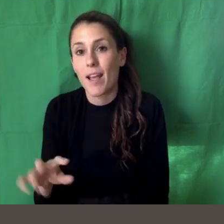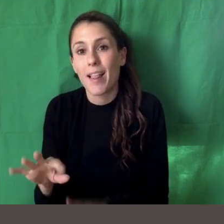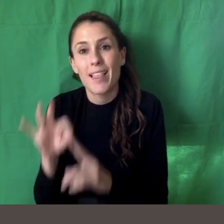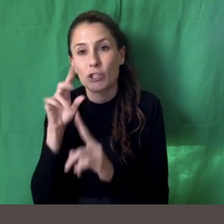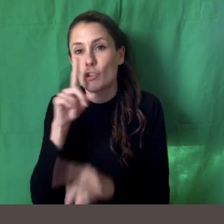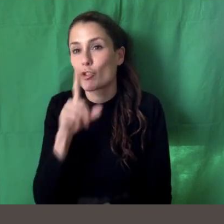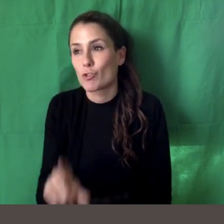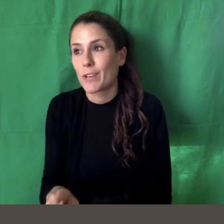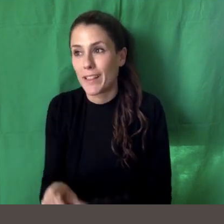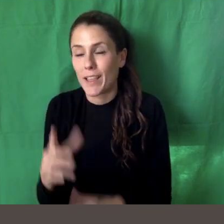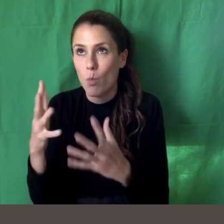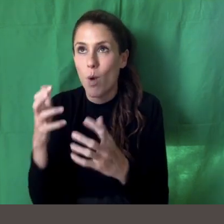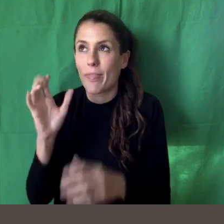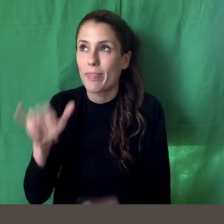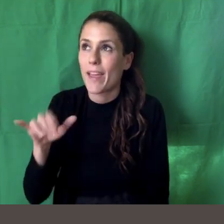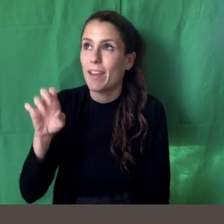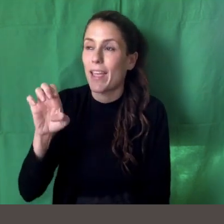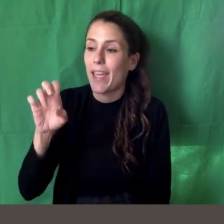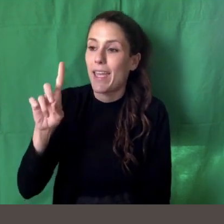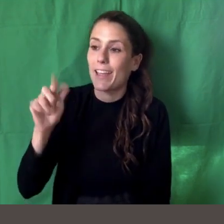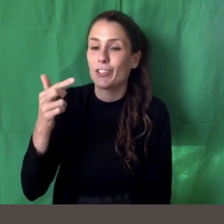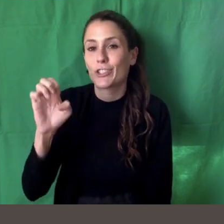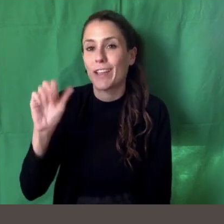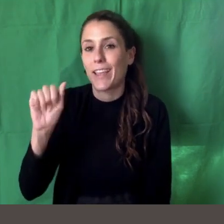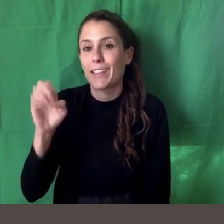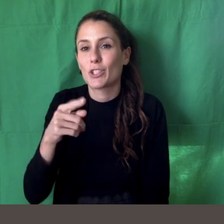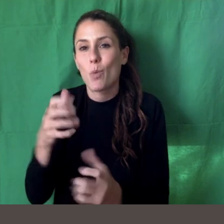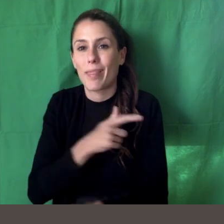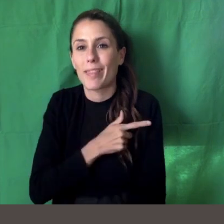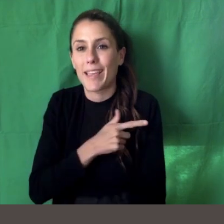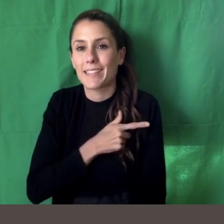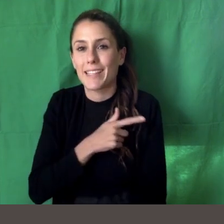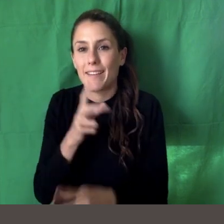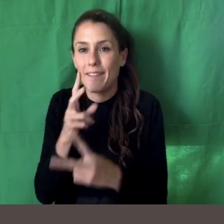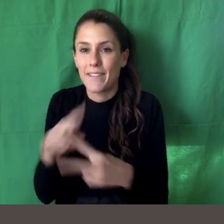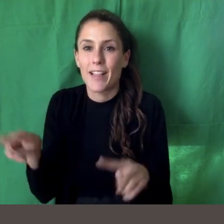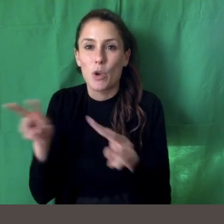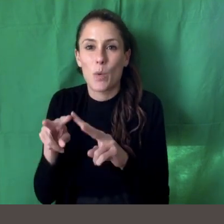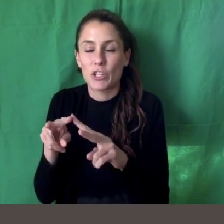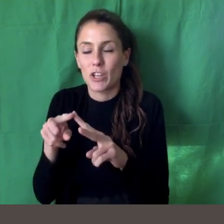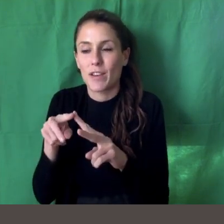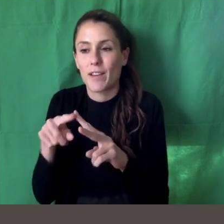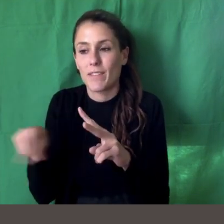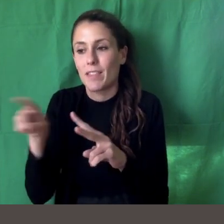unless you're really looking for that edge case where you want lazy evaluation of these options.